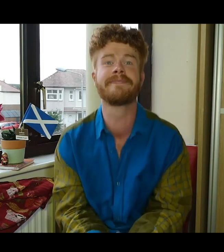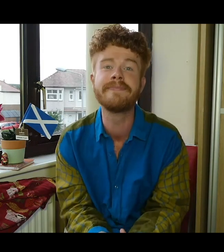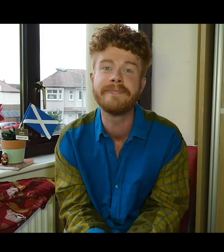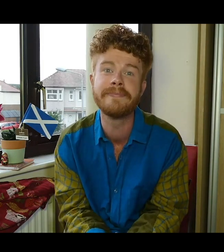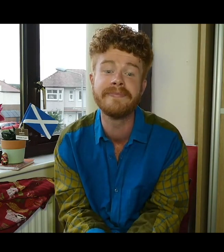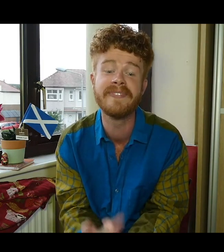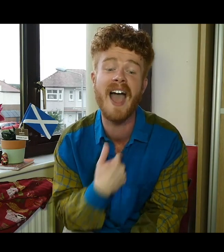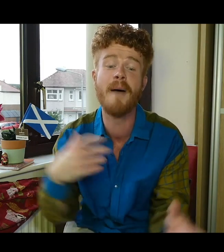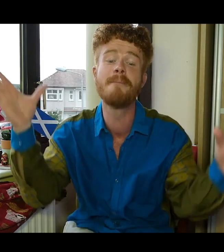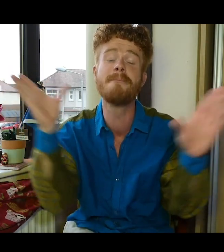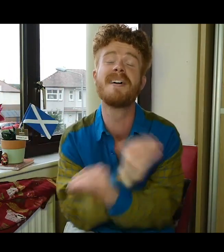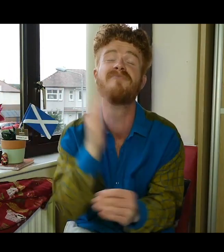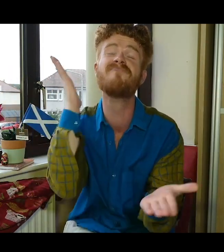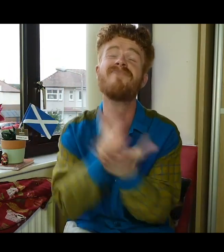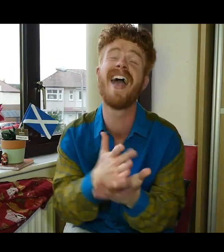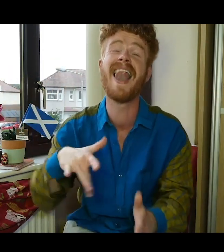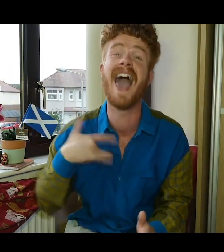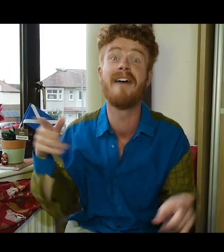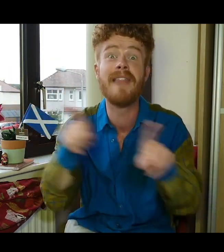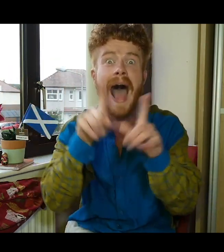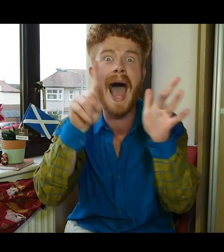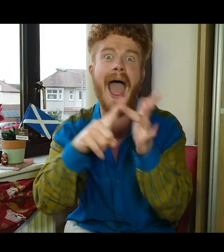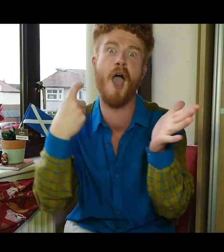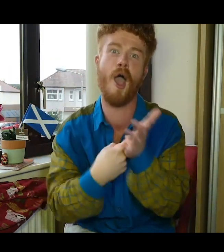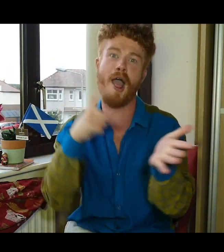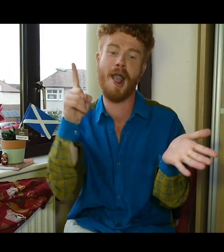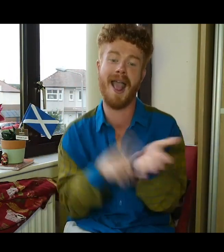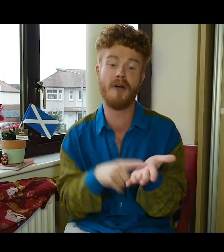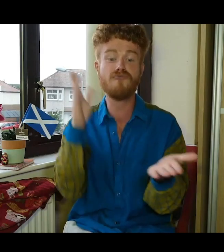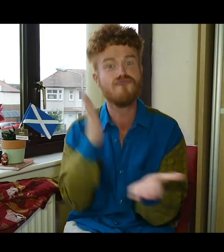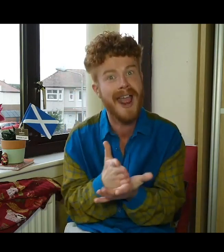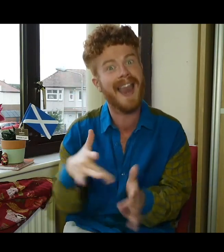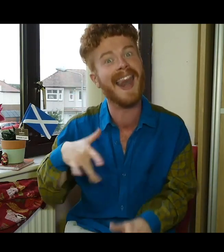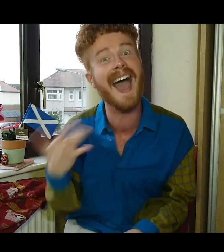I miss real life. Like IRL - in real life!